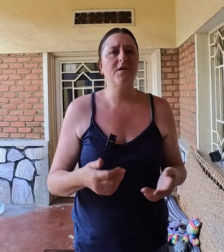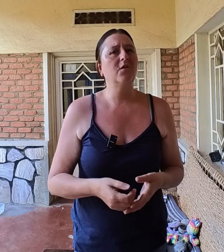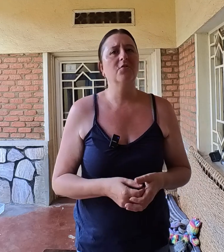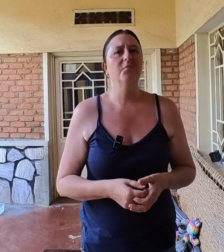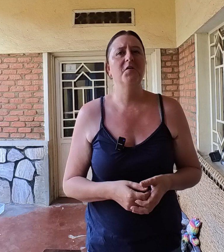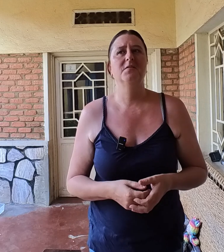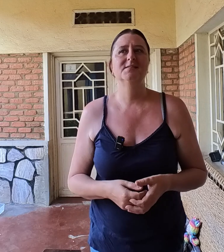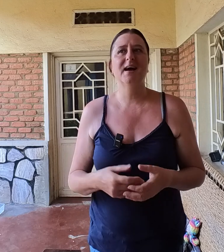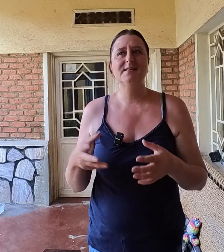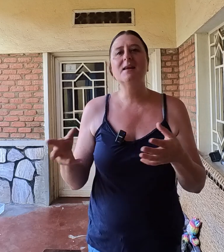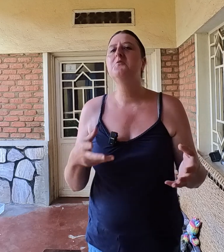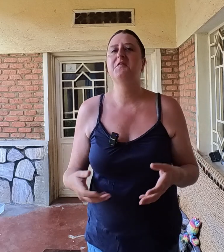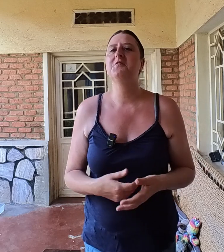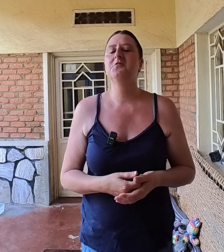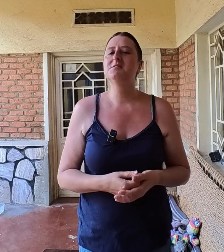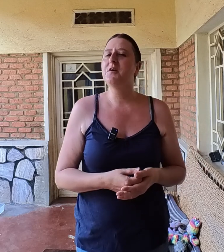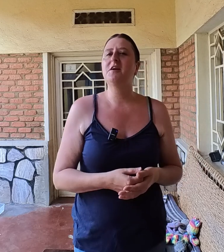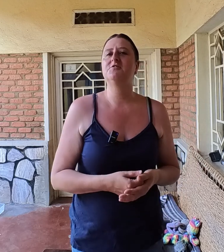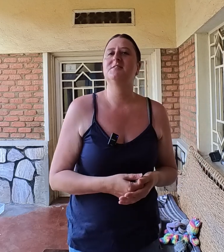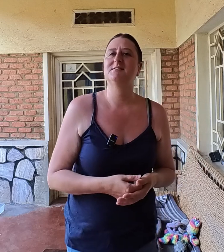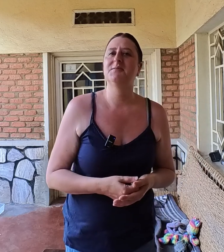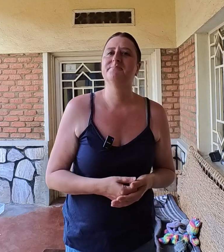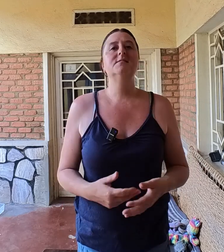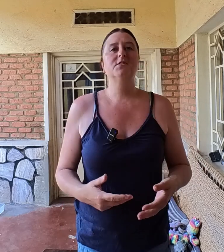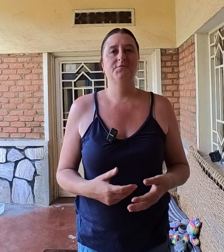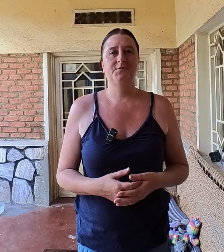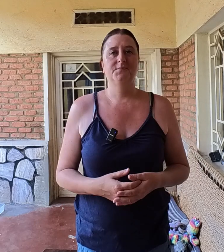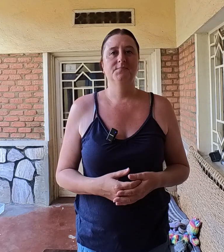bit of folklore at the moment and animal folklore is very interesting. Inzovu.